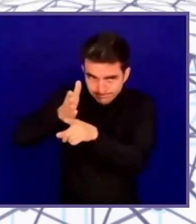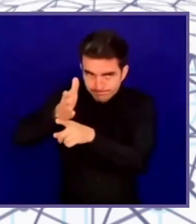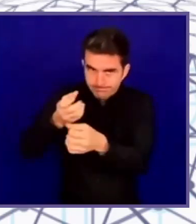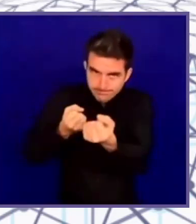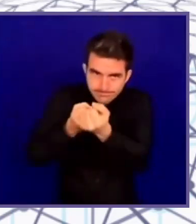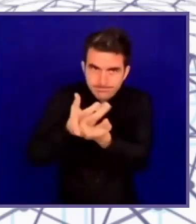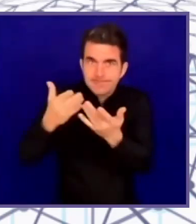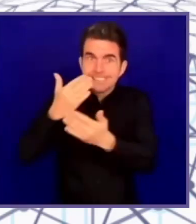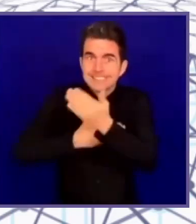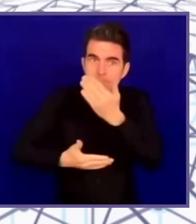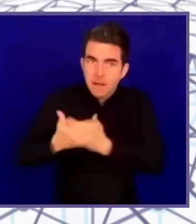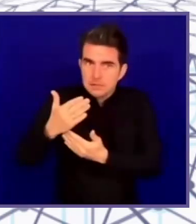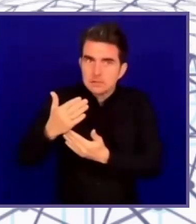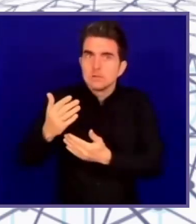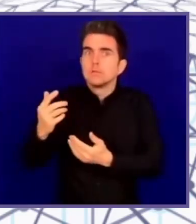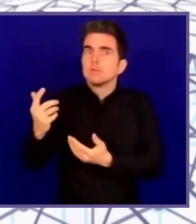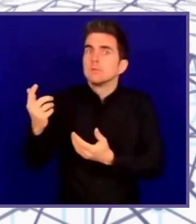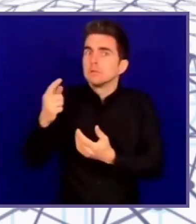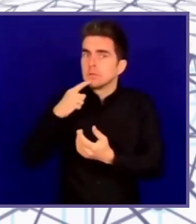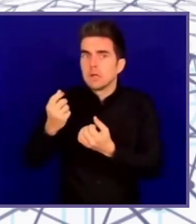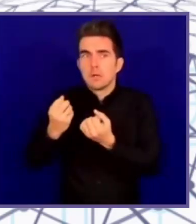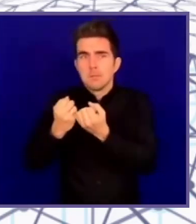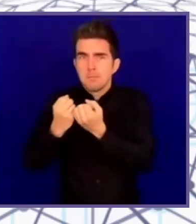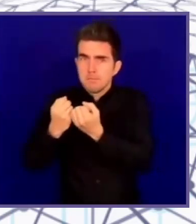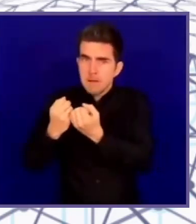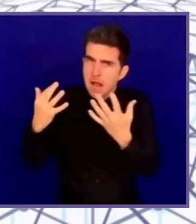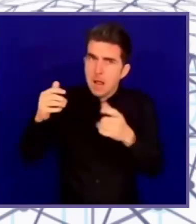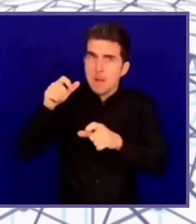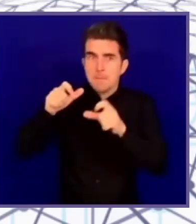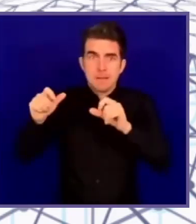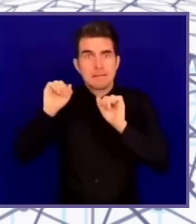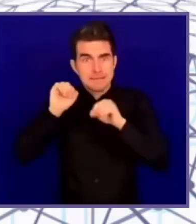see if we can get it. And obviously you have to go down the medical device route whose class one